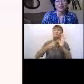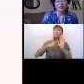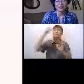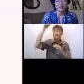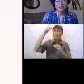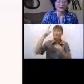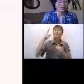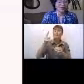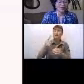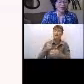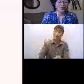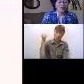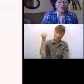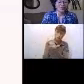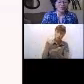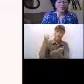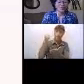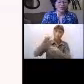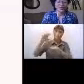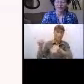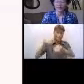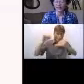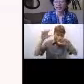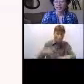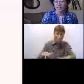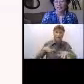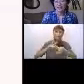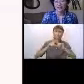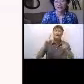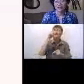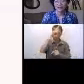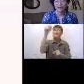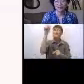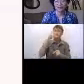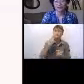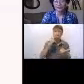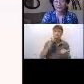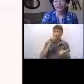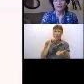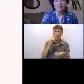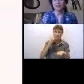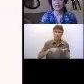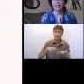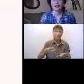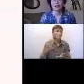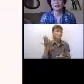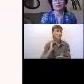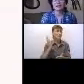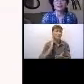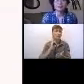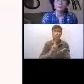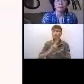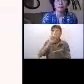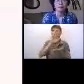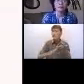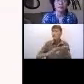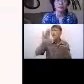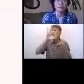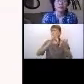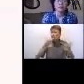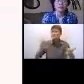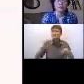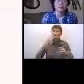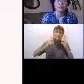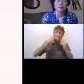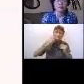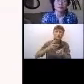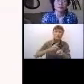from their education levels, and had to start over again in many cases.